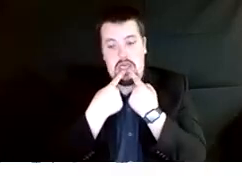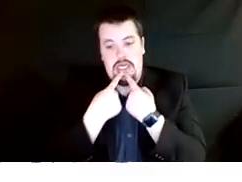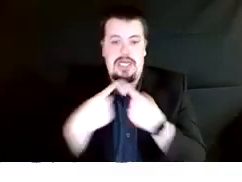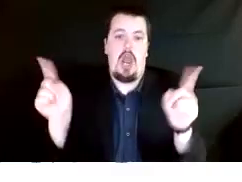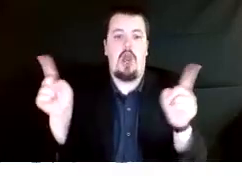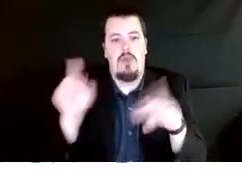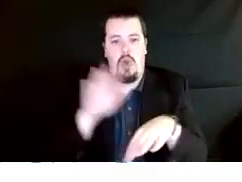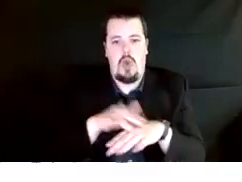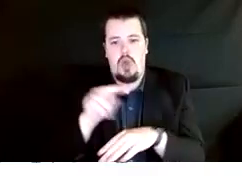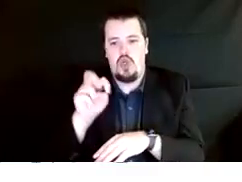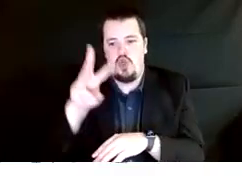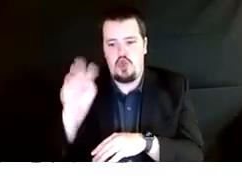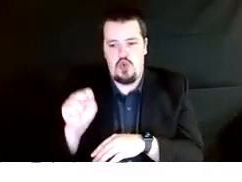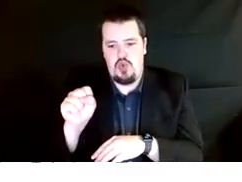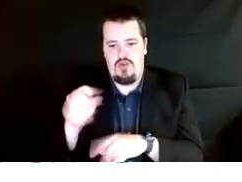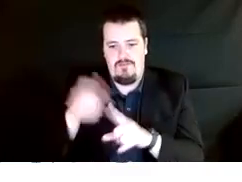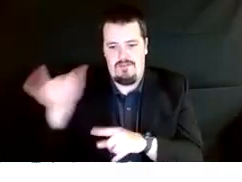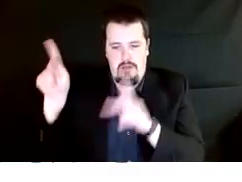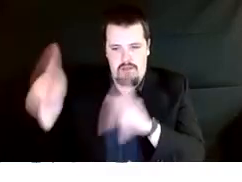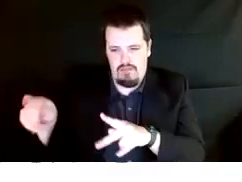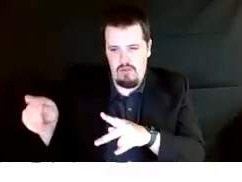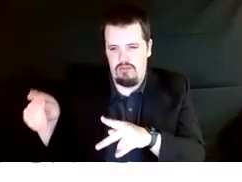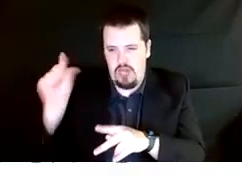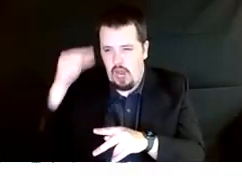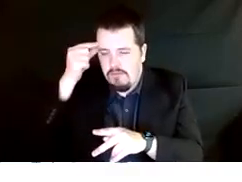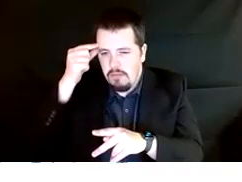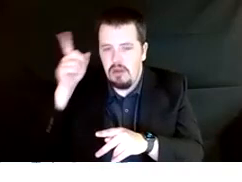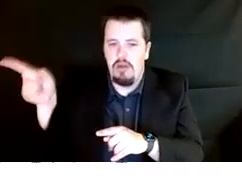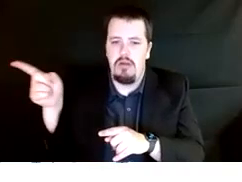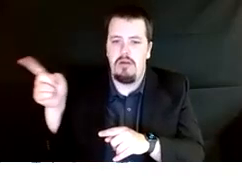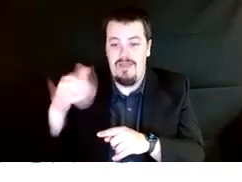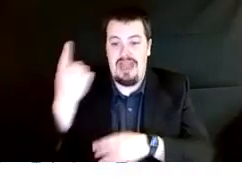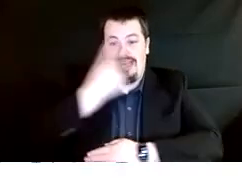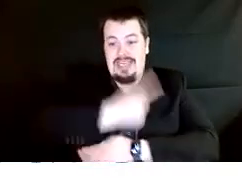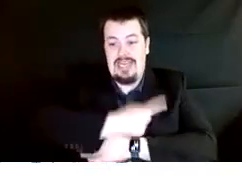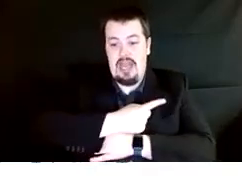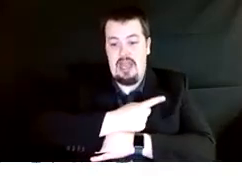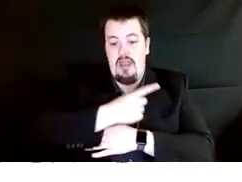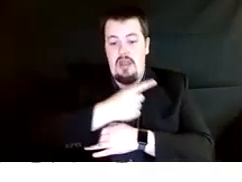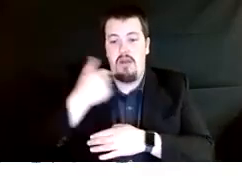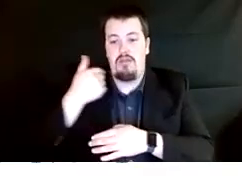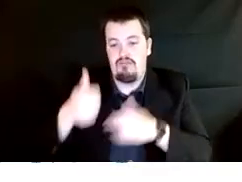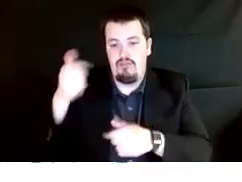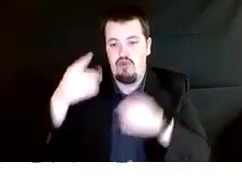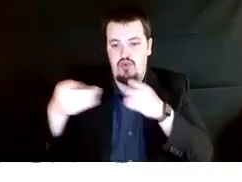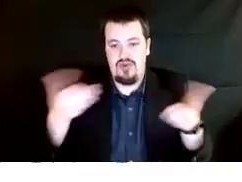particular legislator is the very day that uh our executive director at Disability Rights tennessee